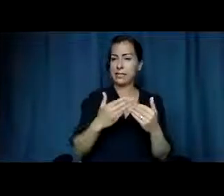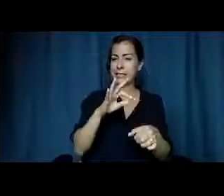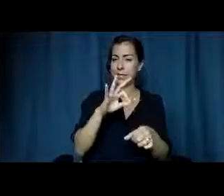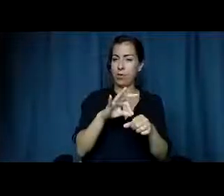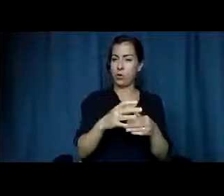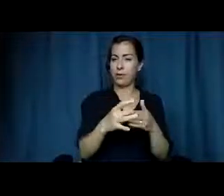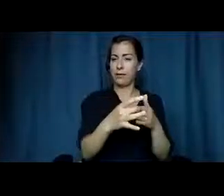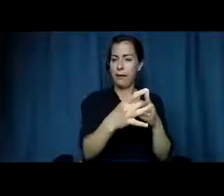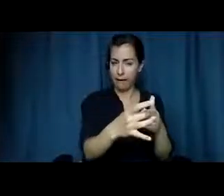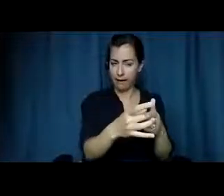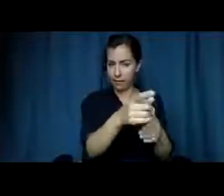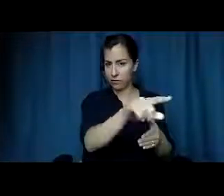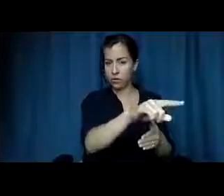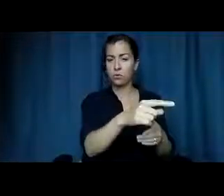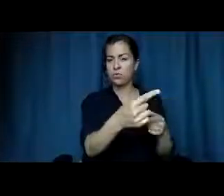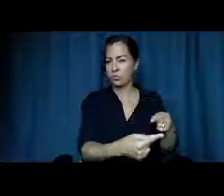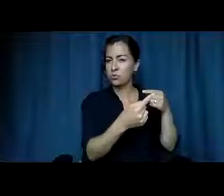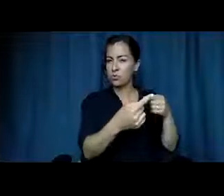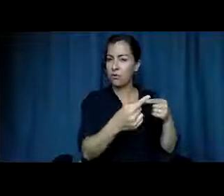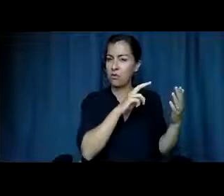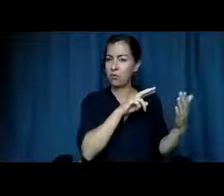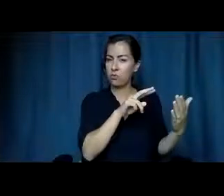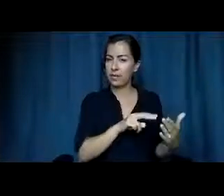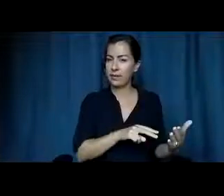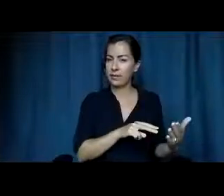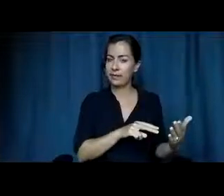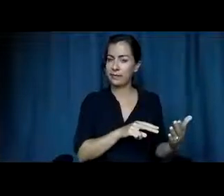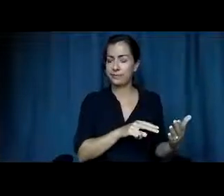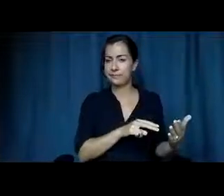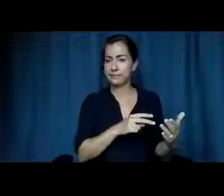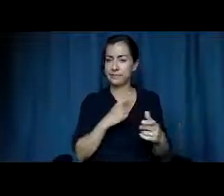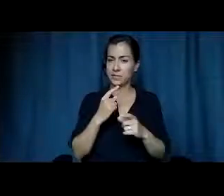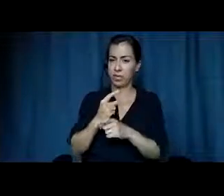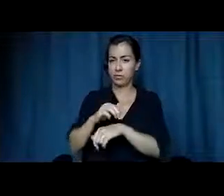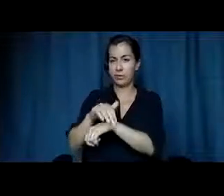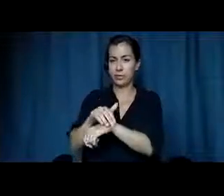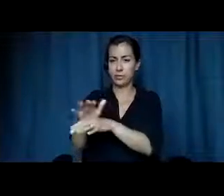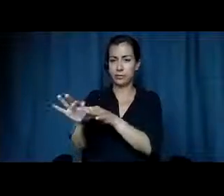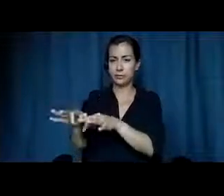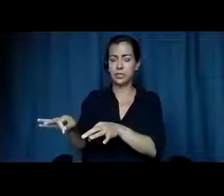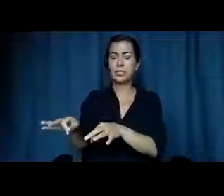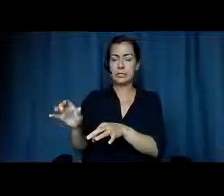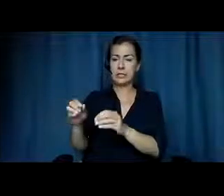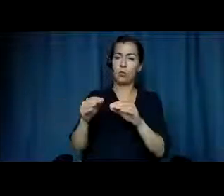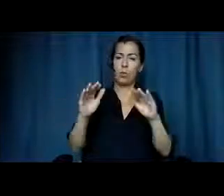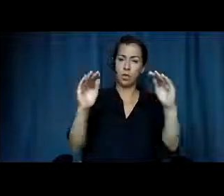law that it can't be the reason to take away your right to vote.